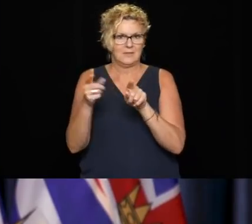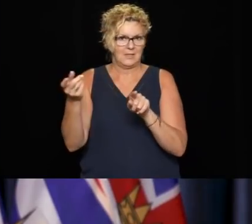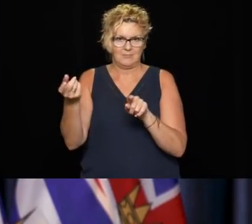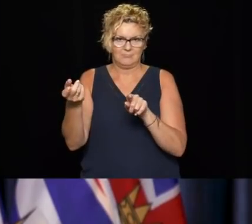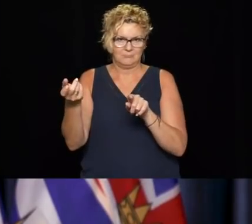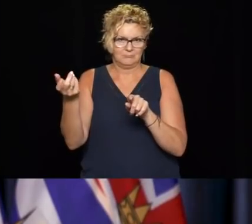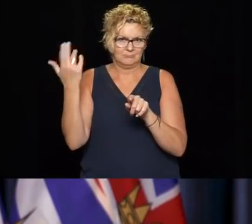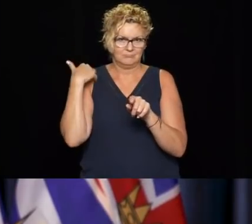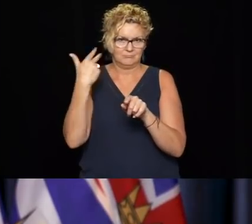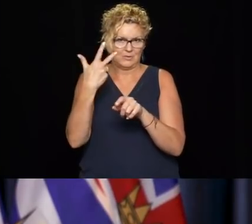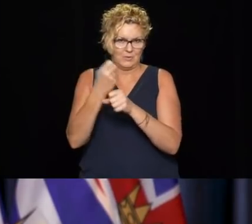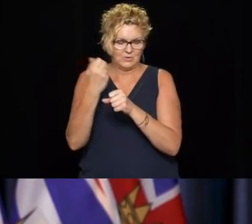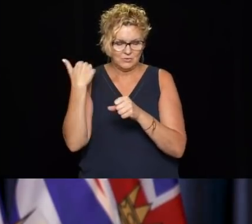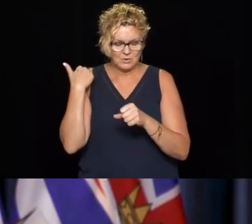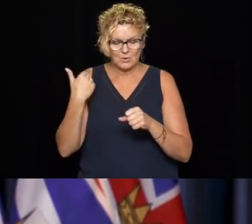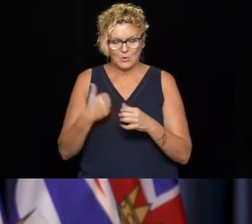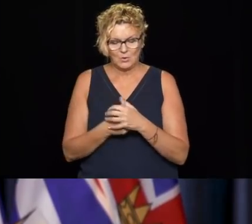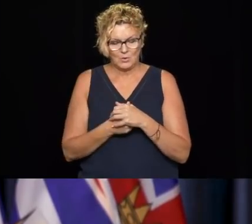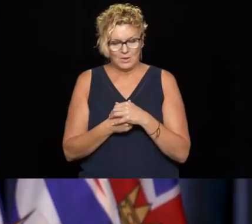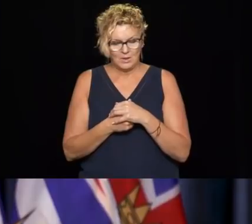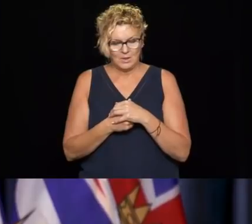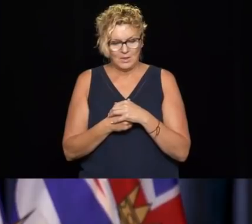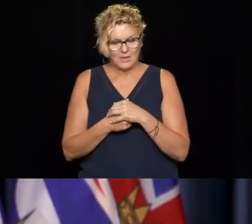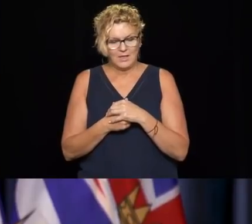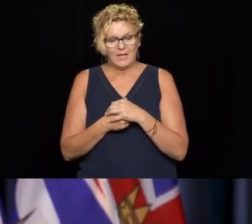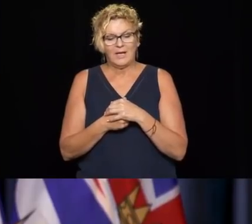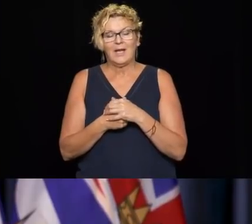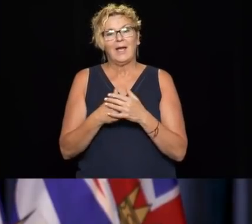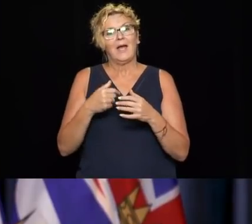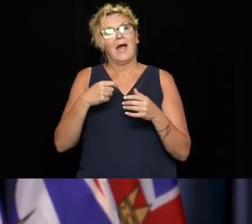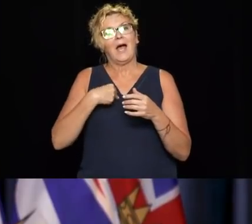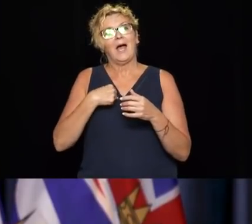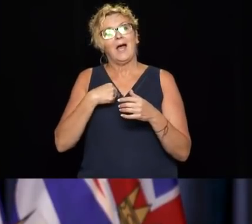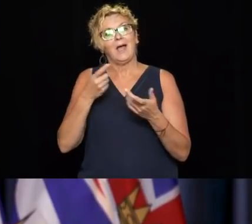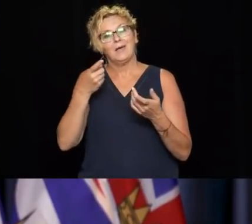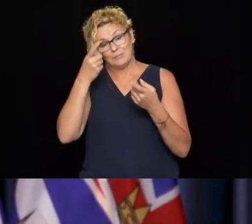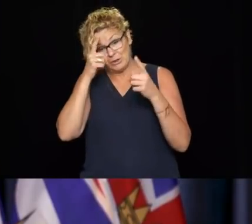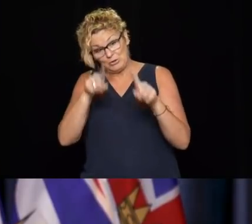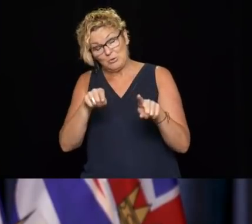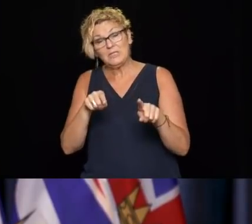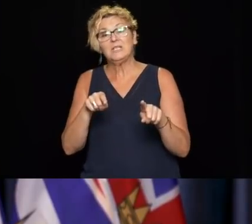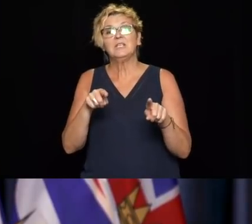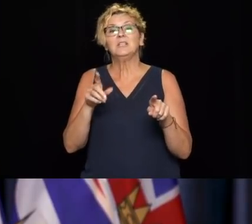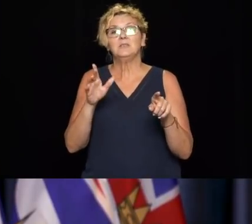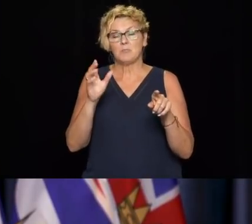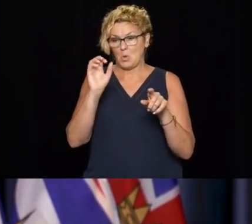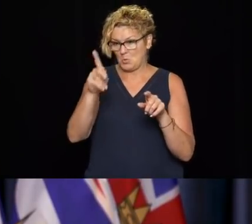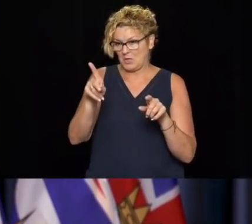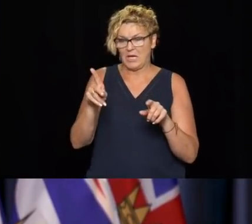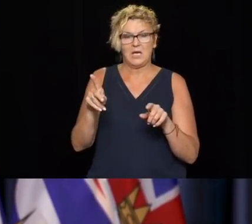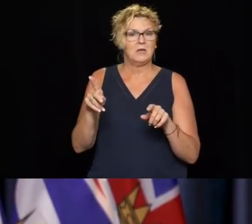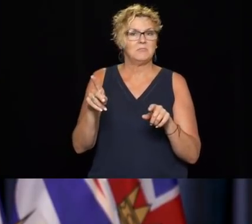with the green caucus today is not the green caucus of 3 years ago. You will also know the vast majority of the